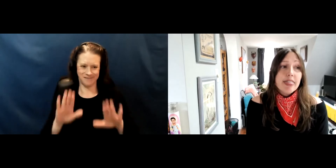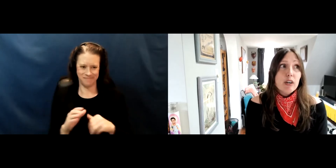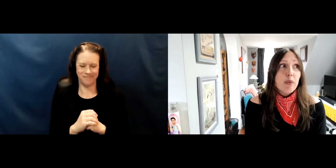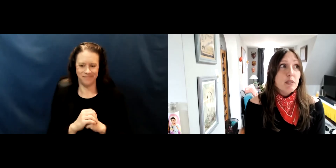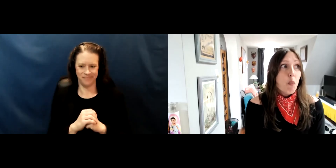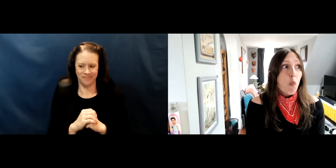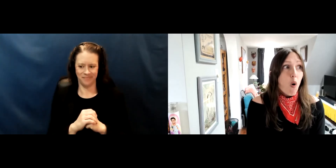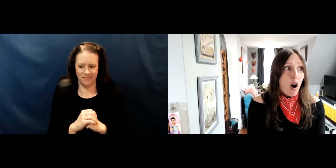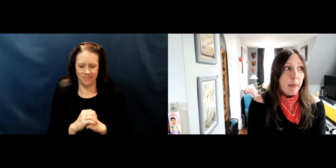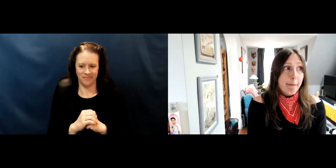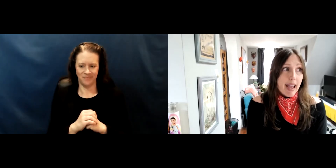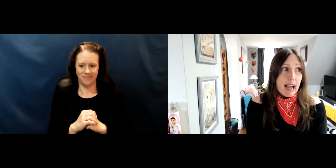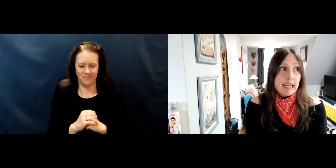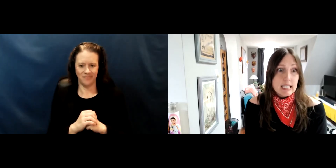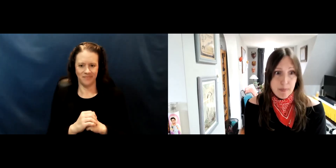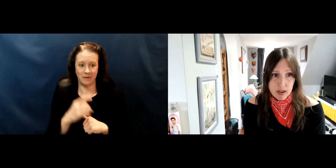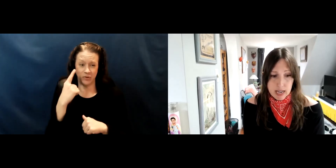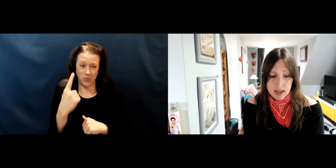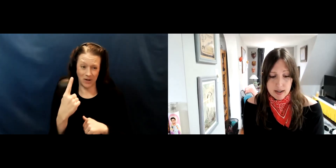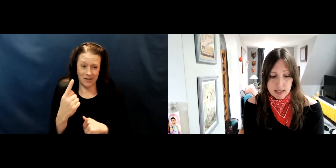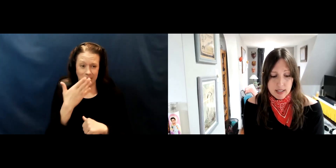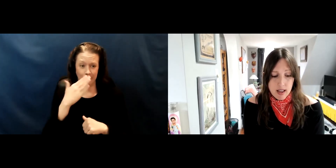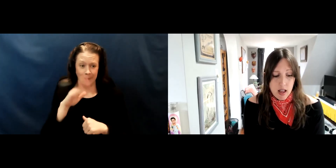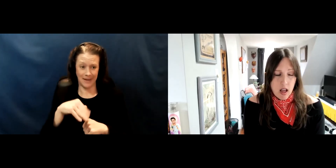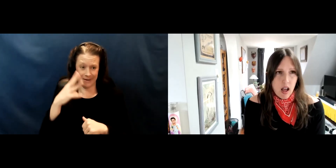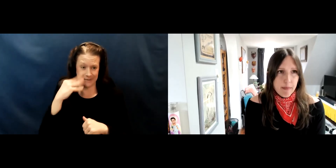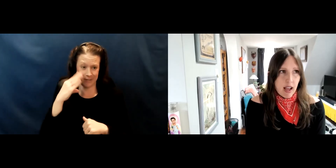that it's not accessible and not go.